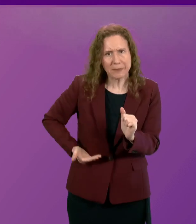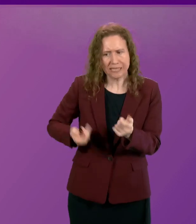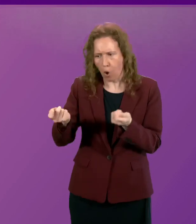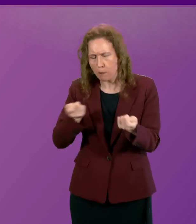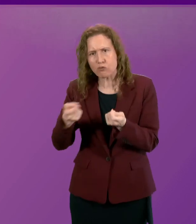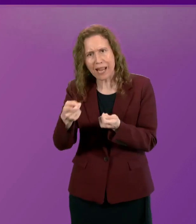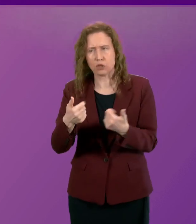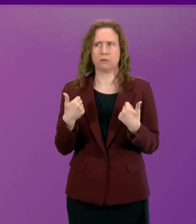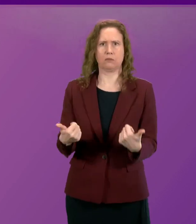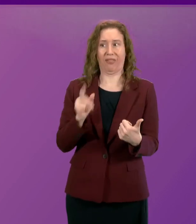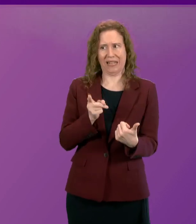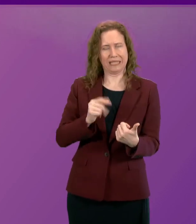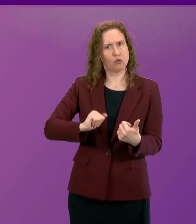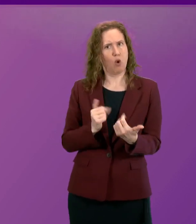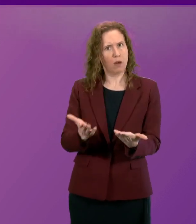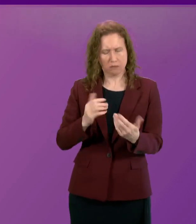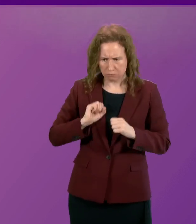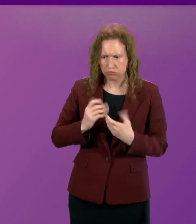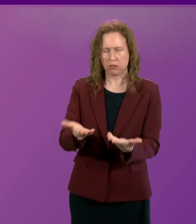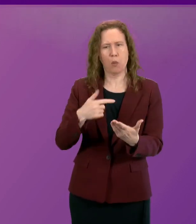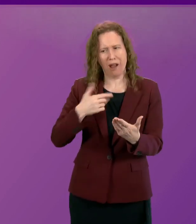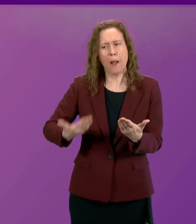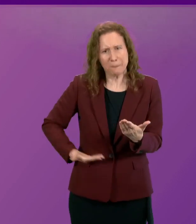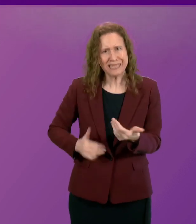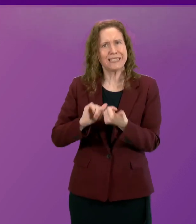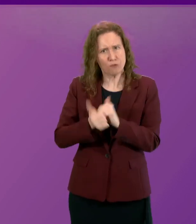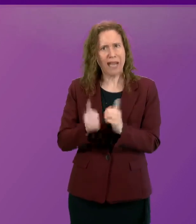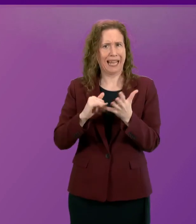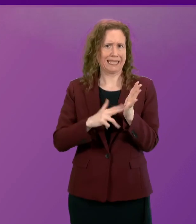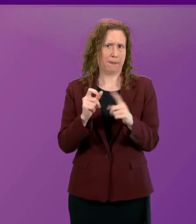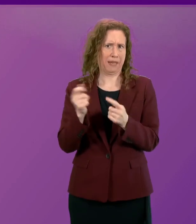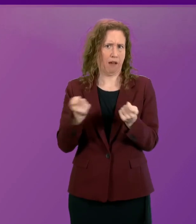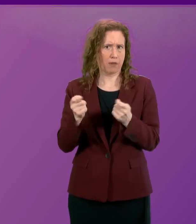That is what Scotland gets from the business-friendly SNP Government.